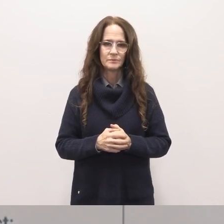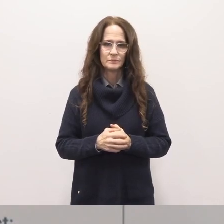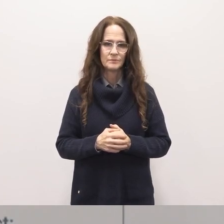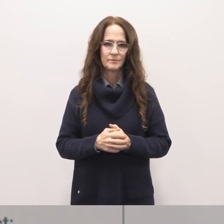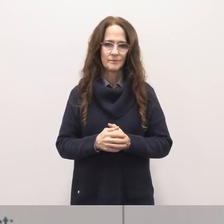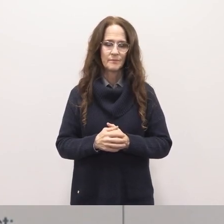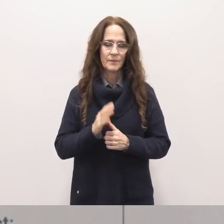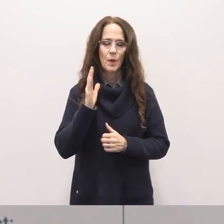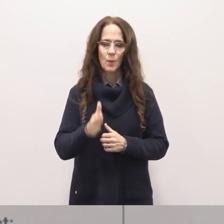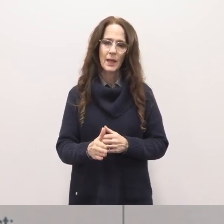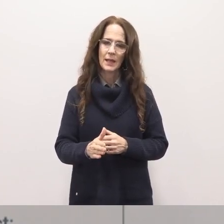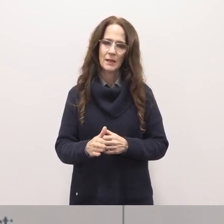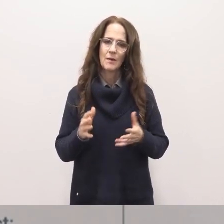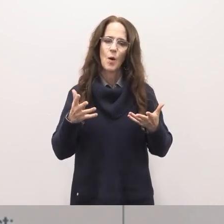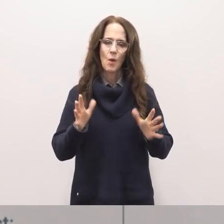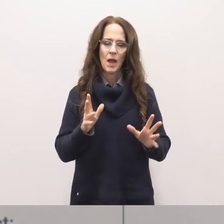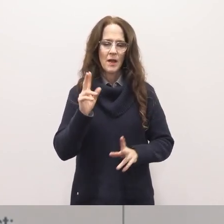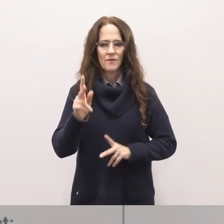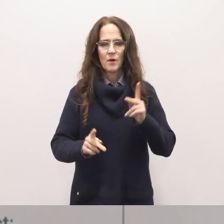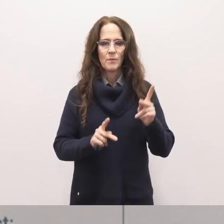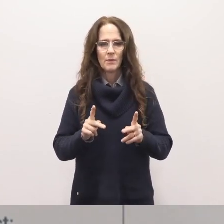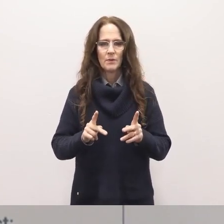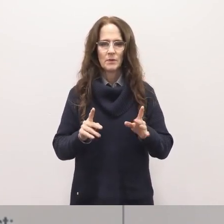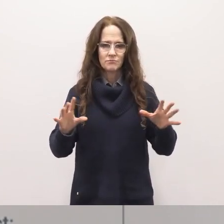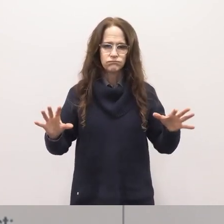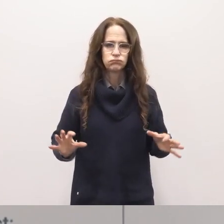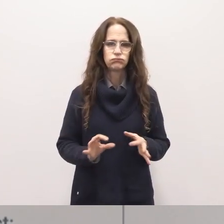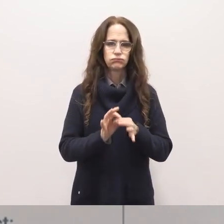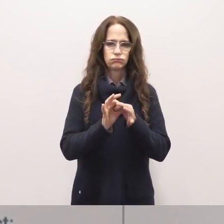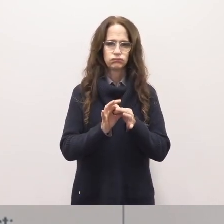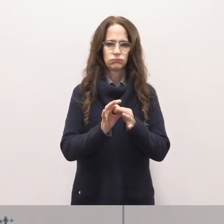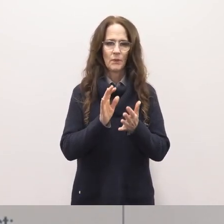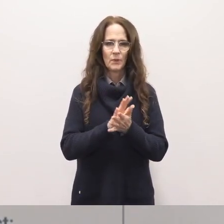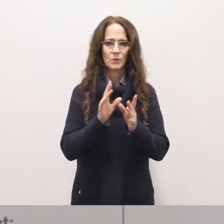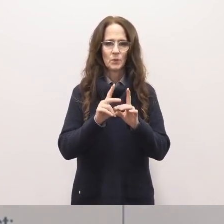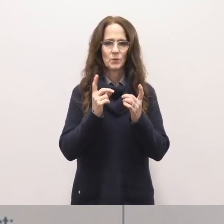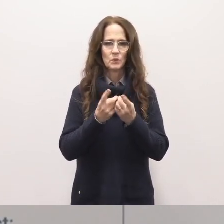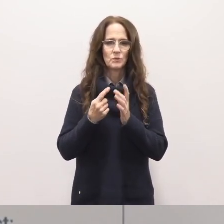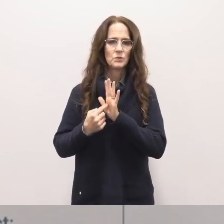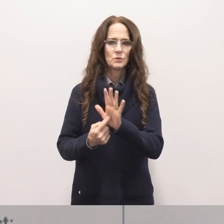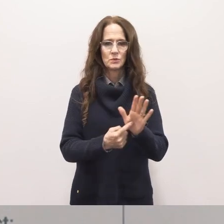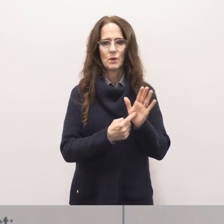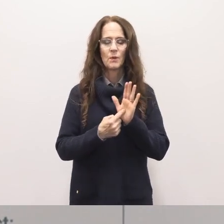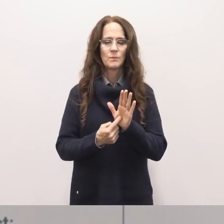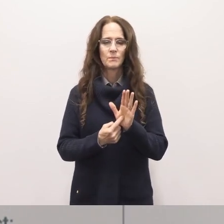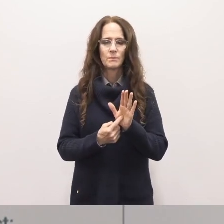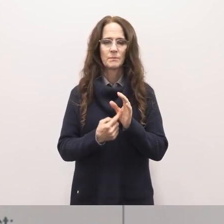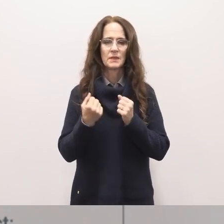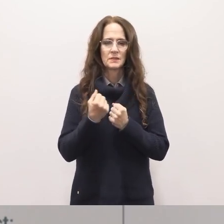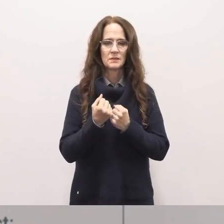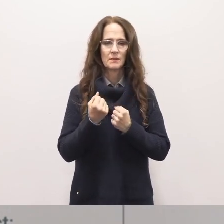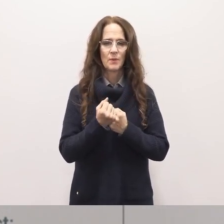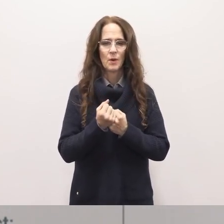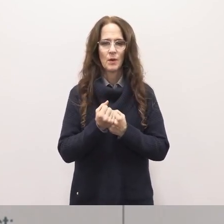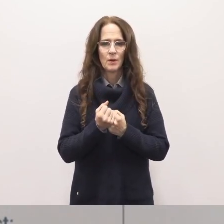will be a way for people to come together and for the school district to show its support as well.